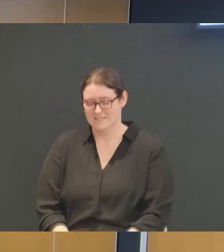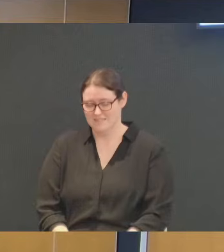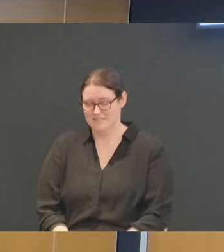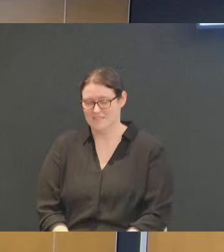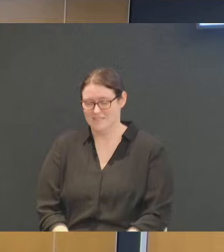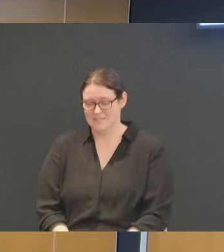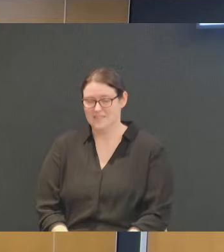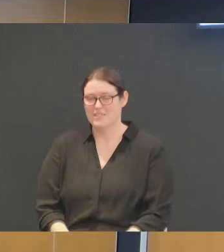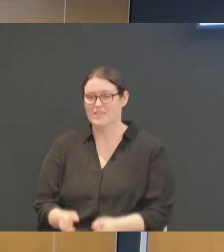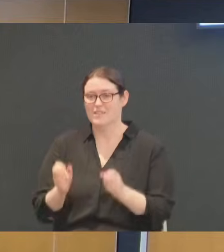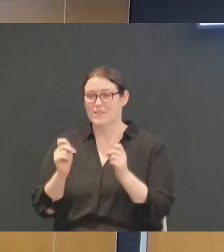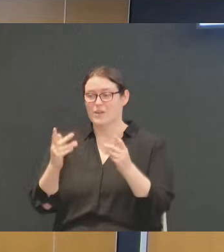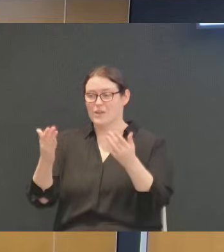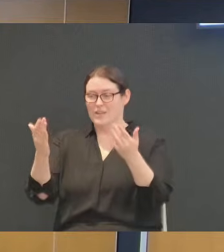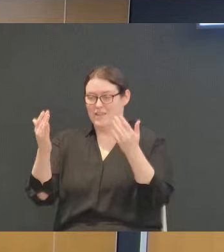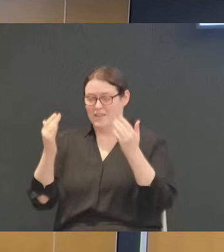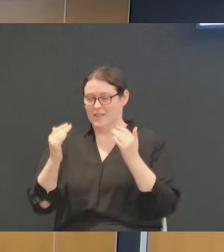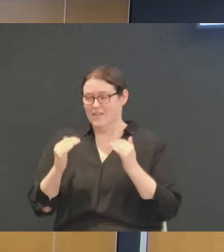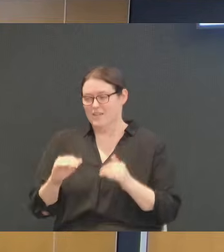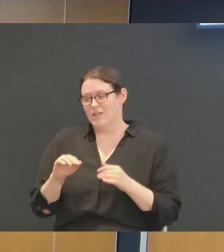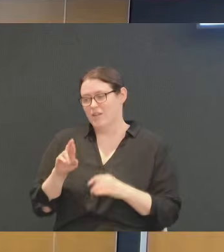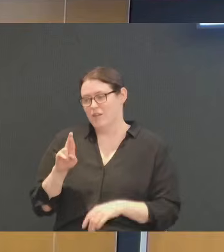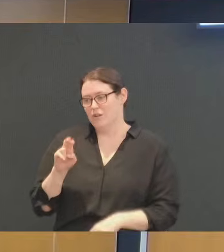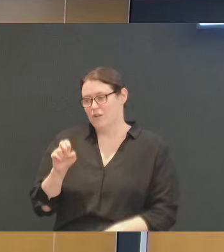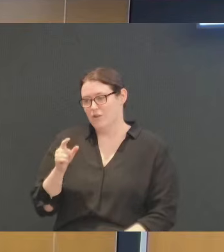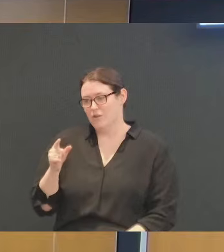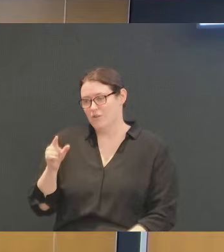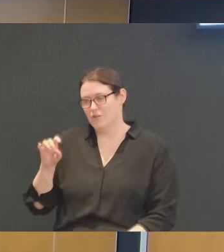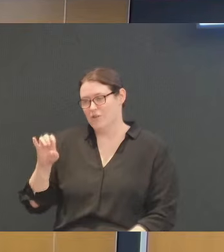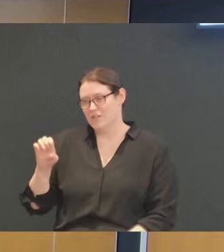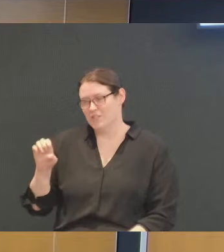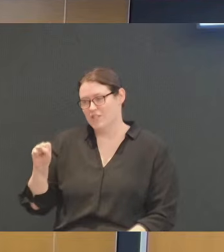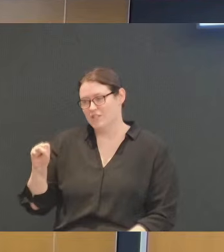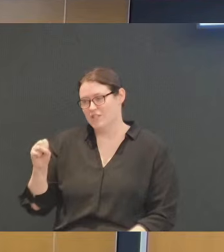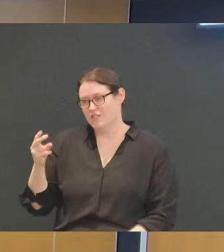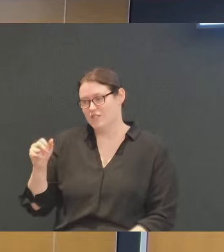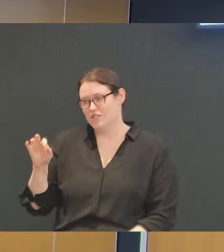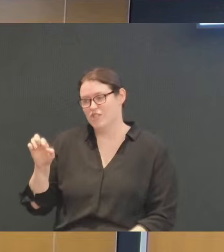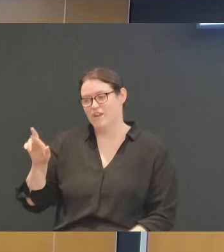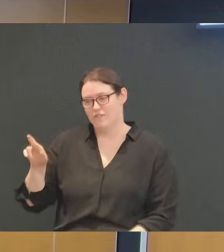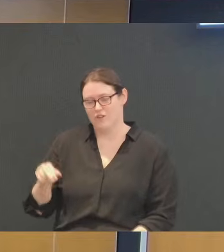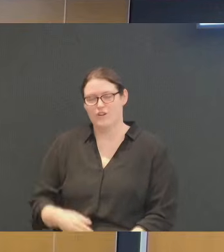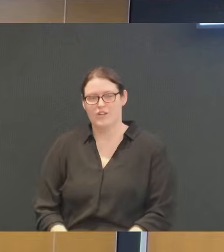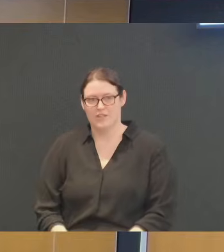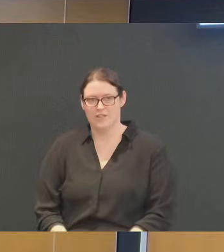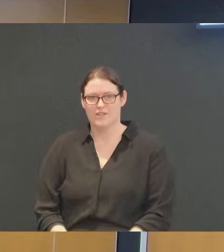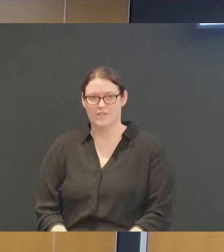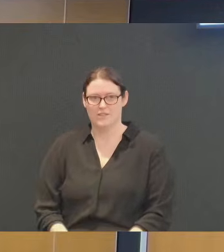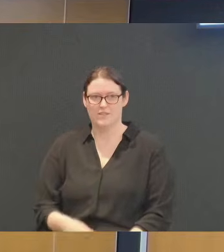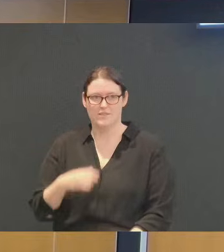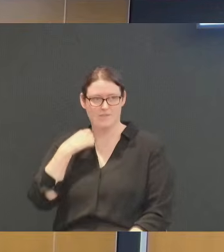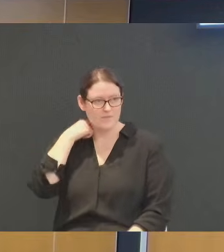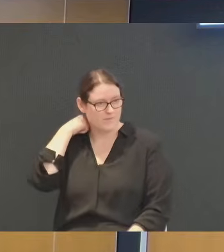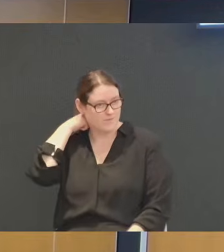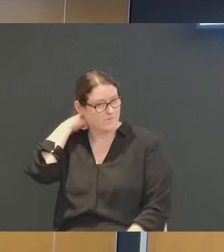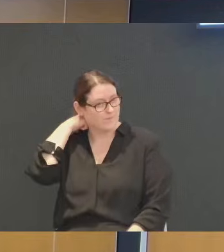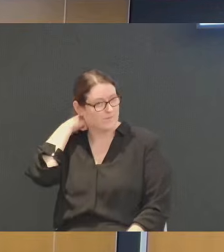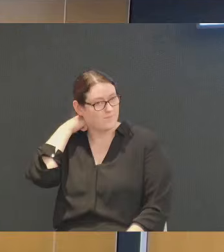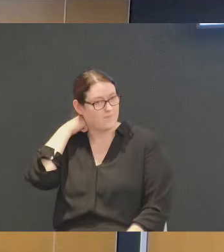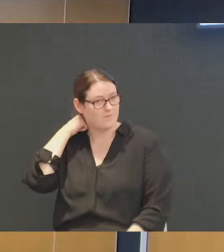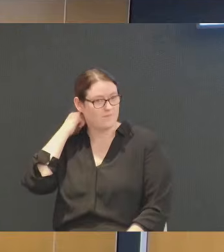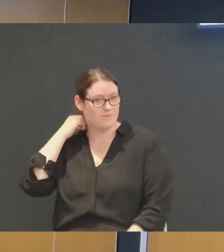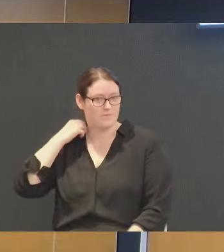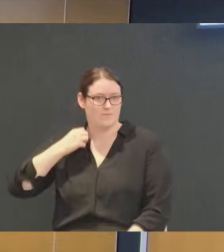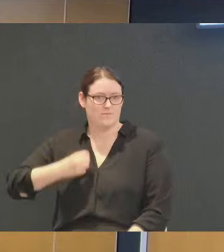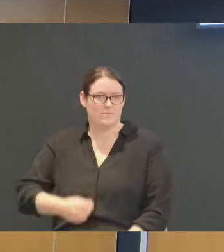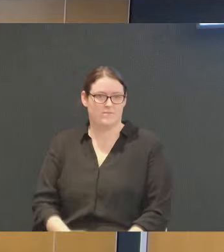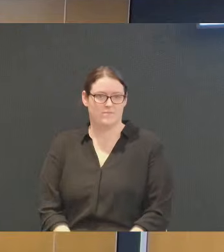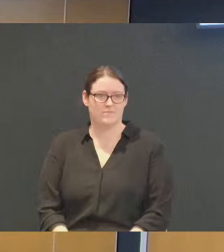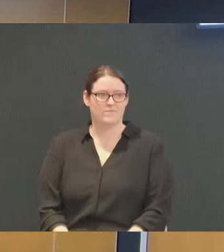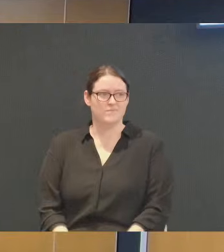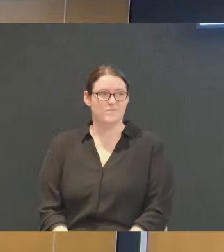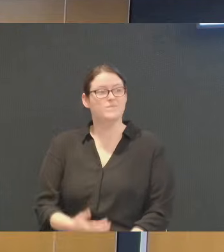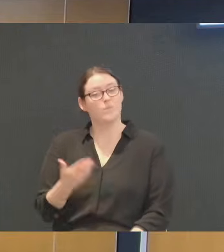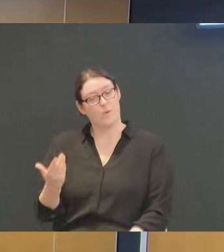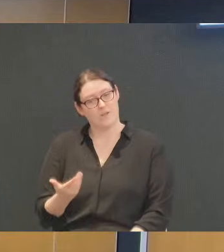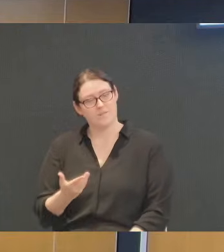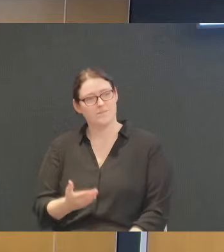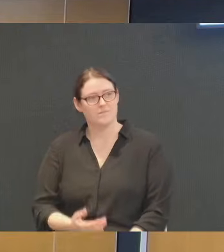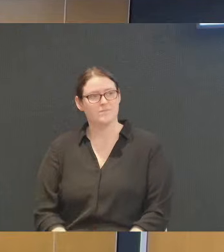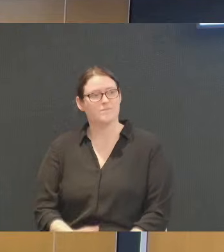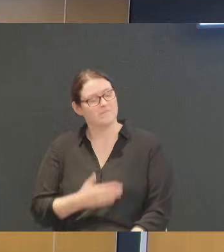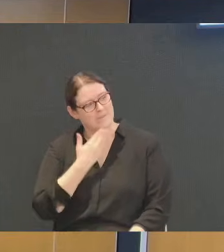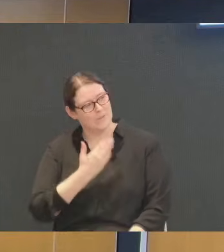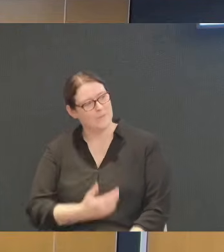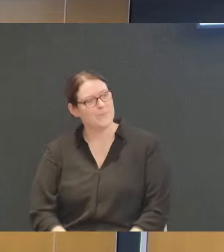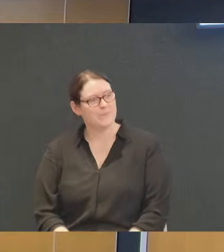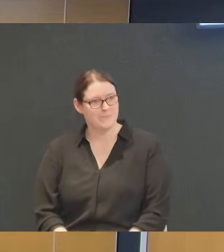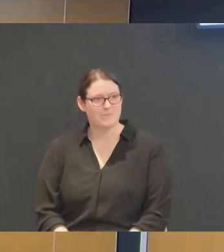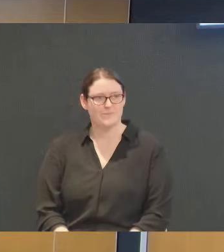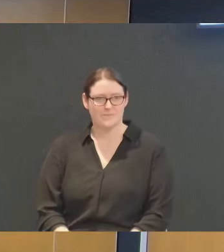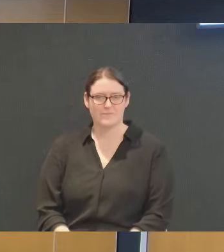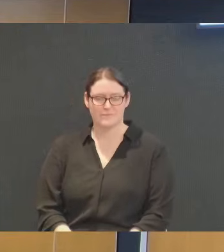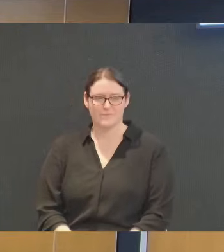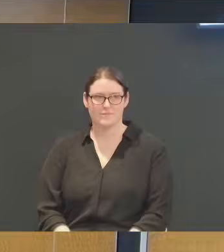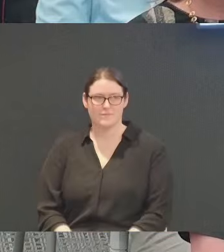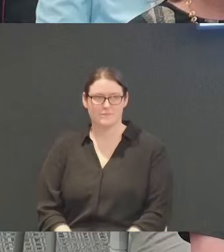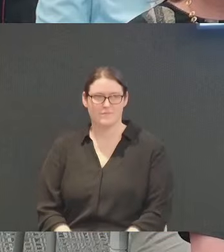Okay. Reggie Schaefer. Welcome.